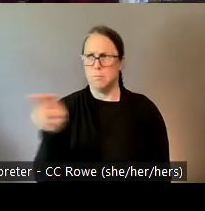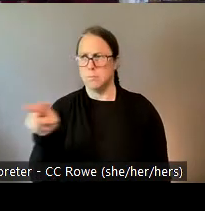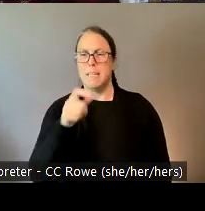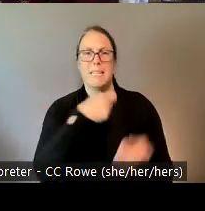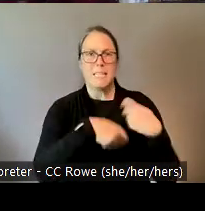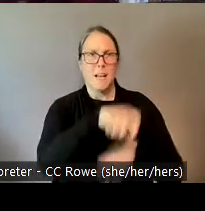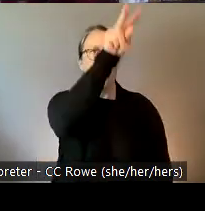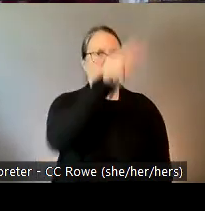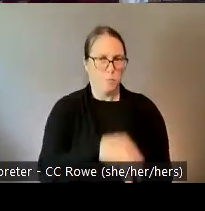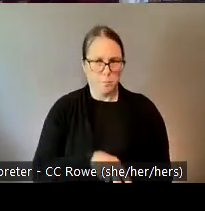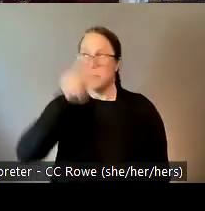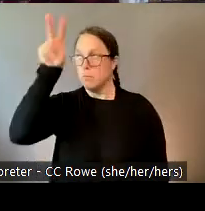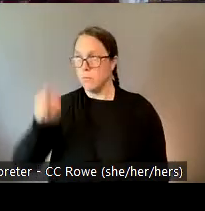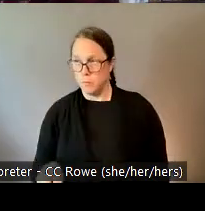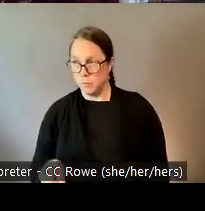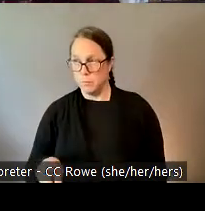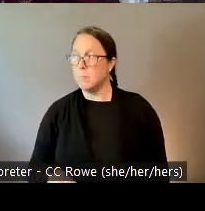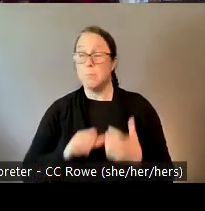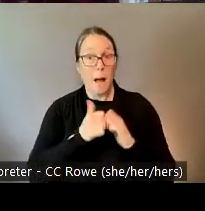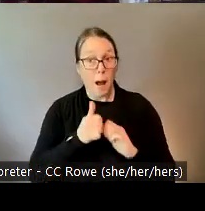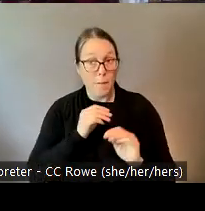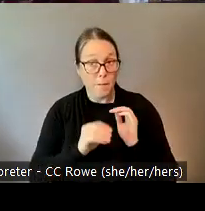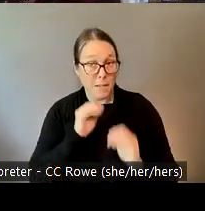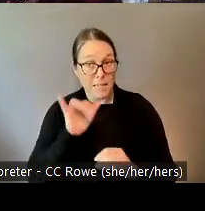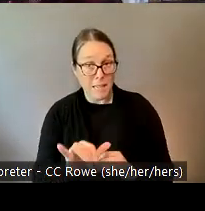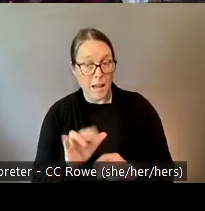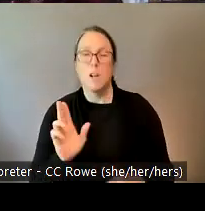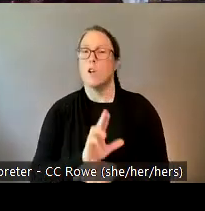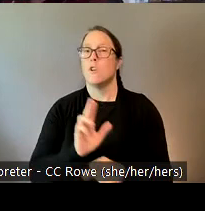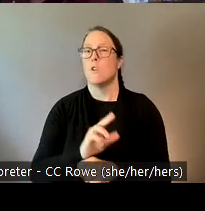So one possible workaround is to use the page layout style